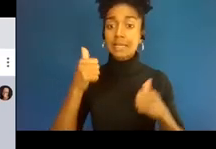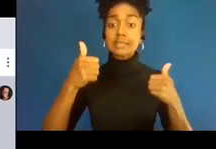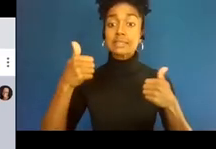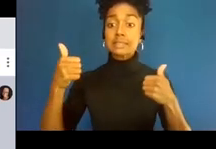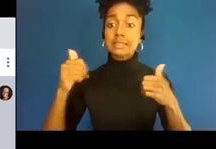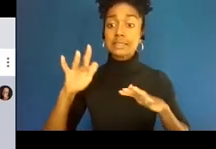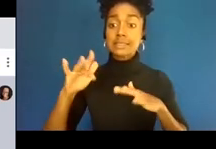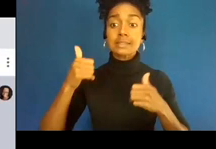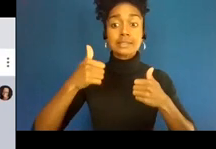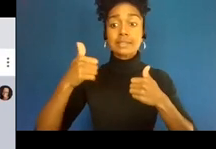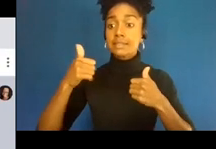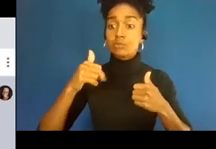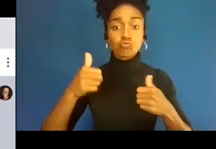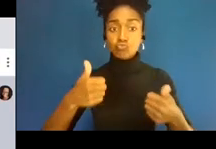[Jenelle, facilitator] Yes.